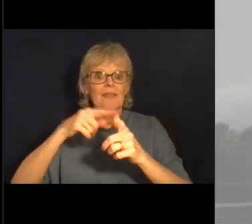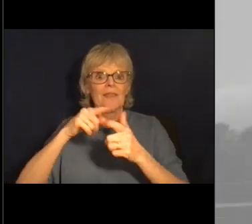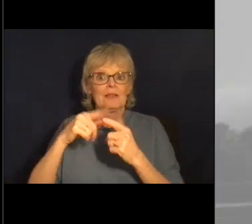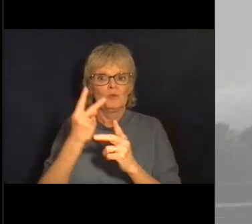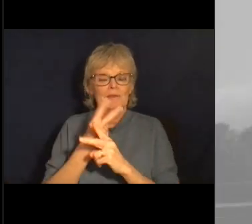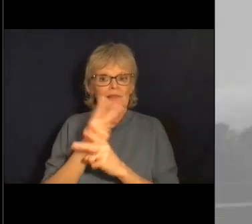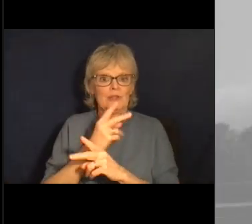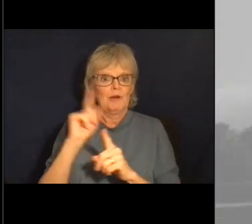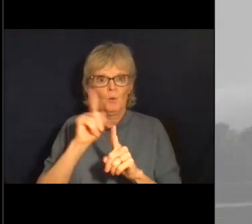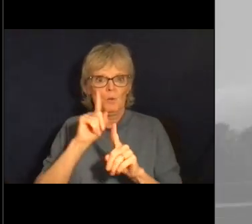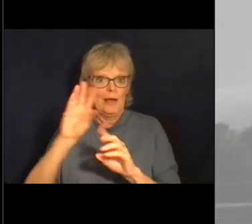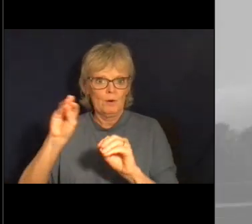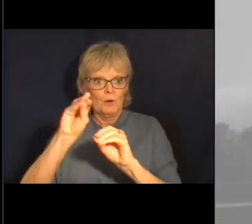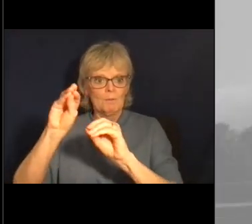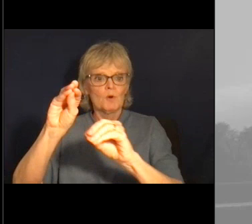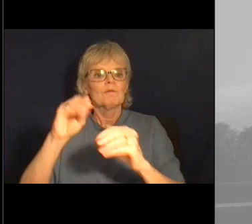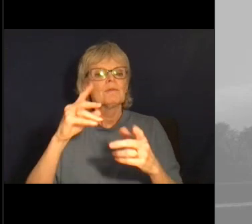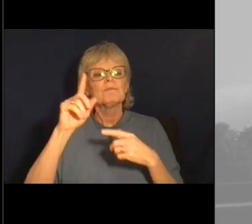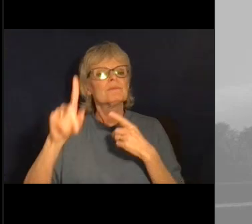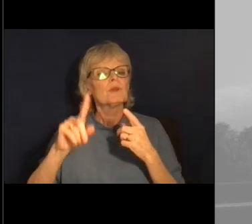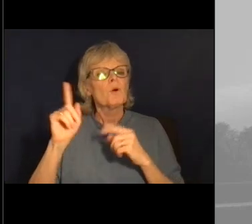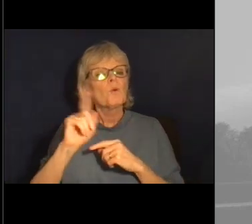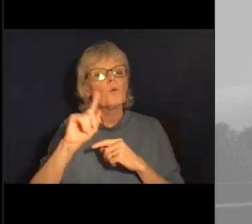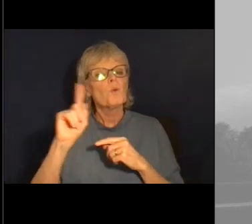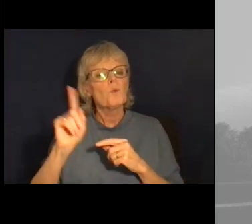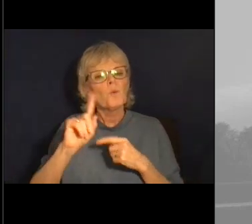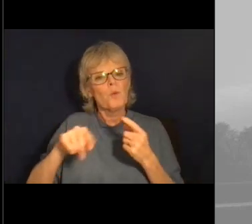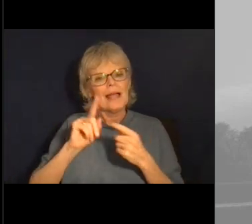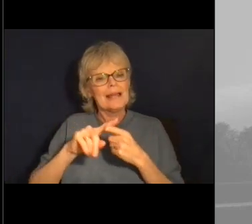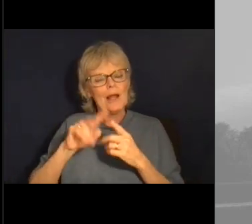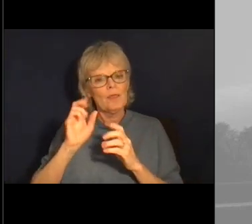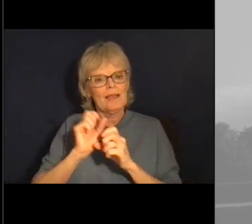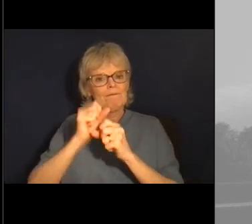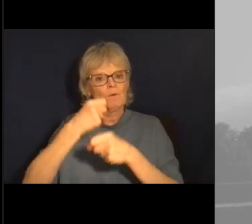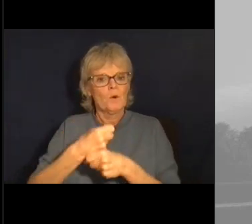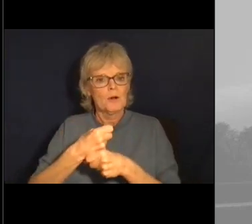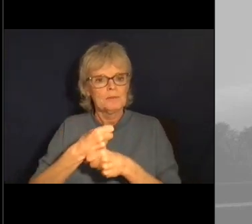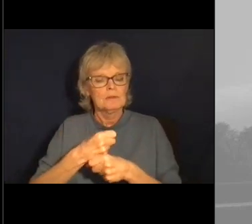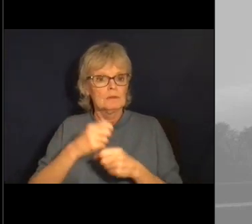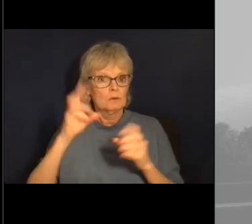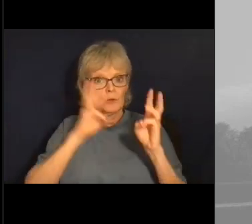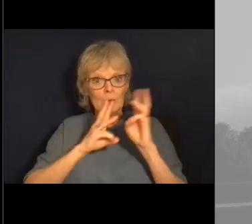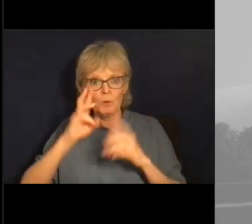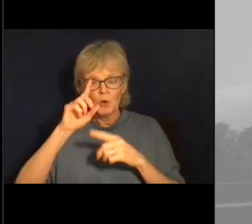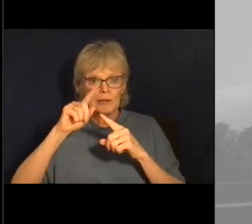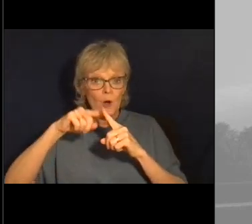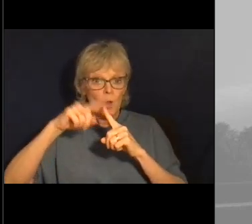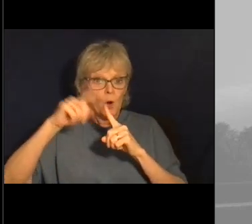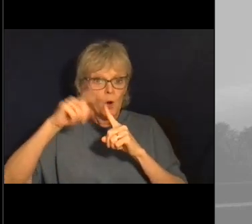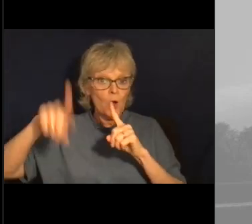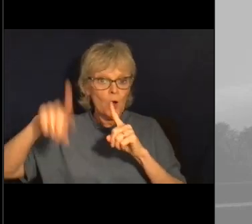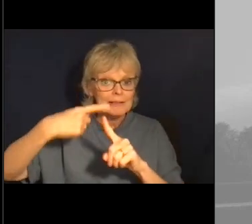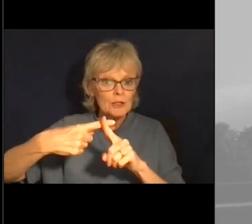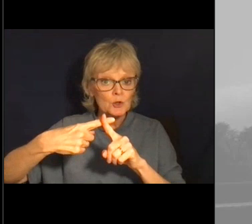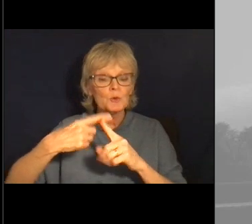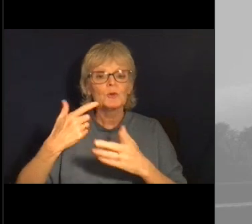Now, when do hurricanes actually form, you know, is this something we have to worry about year round? Well, there is actually a season for hurricanes